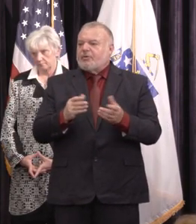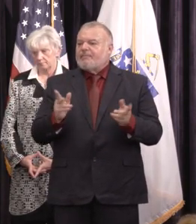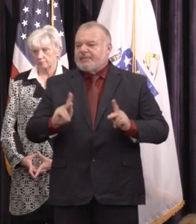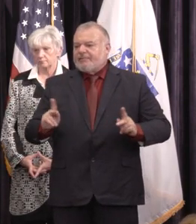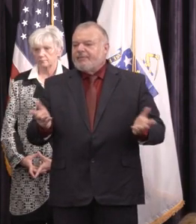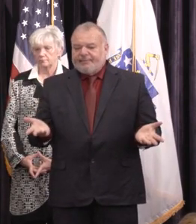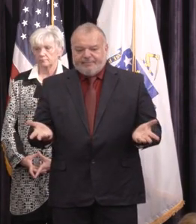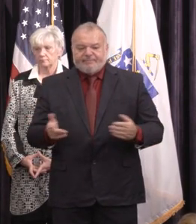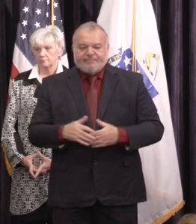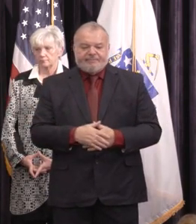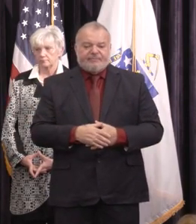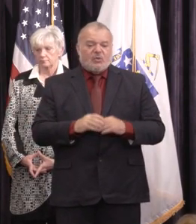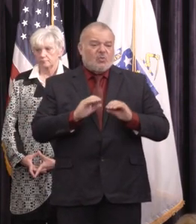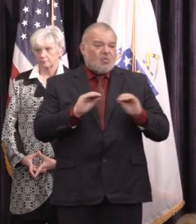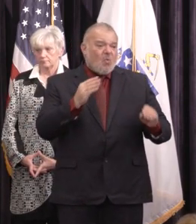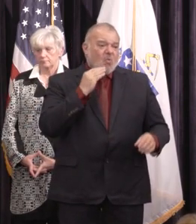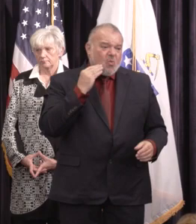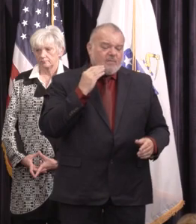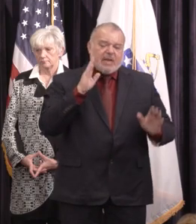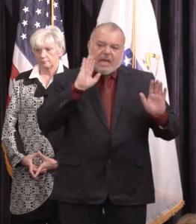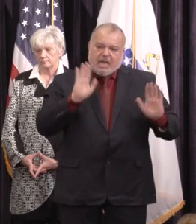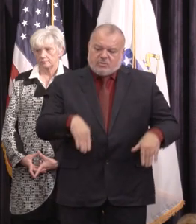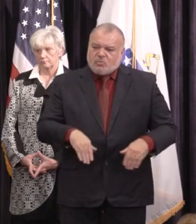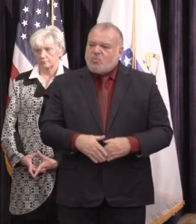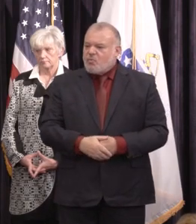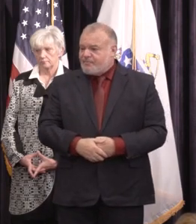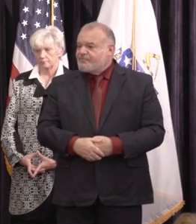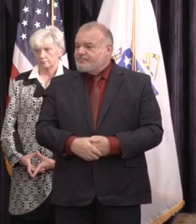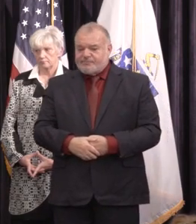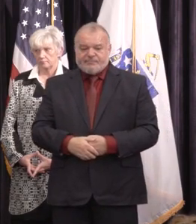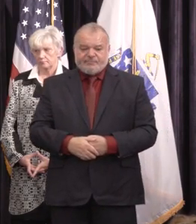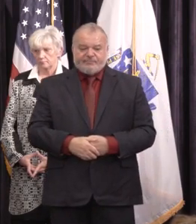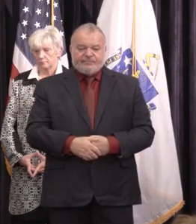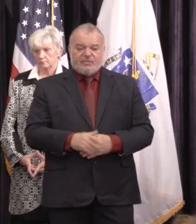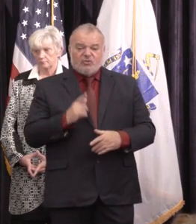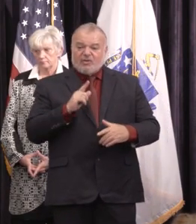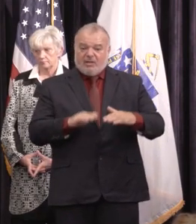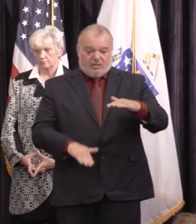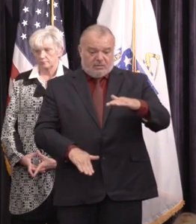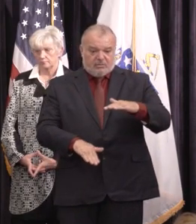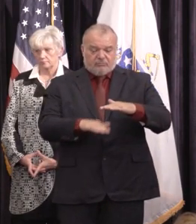capacity as we have previously outlined we have established a wait list procedure,